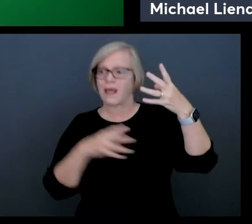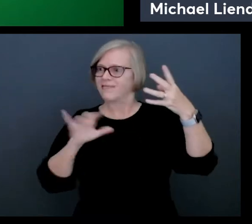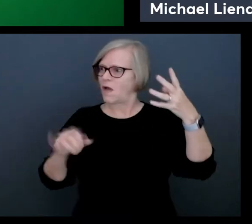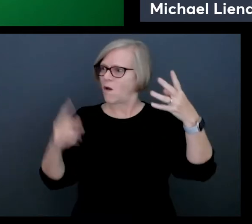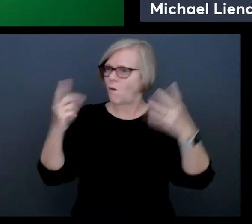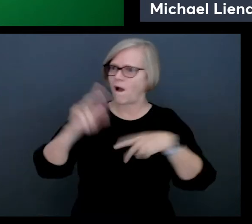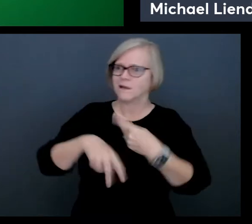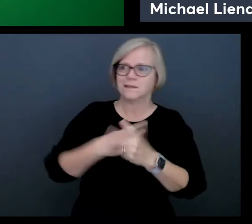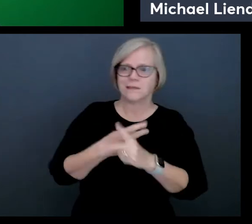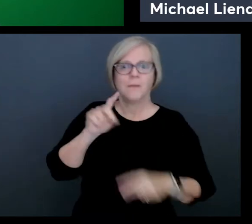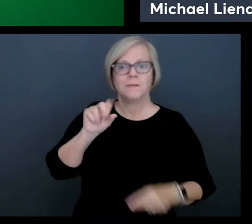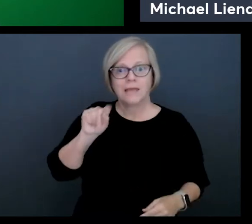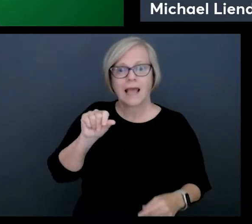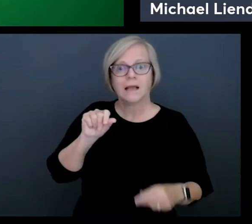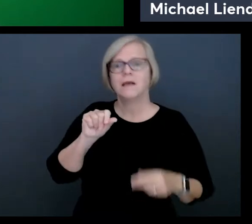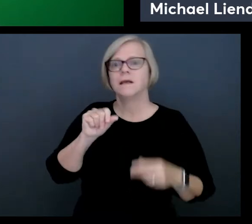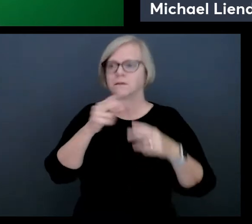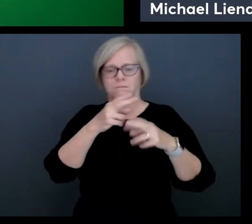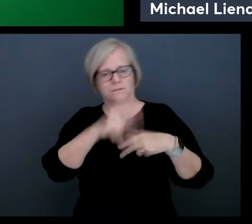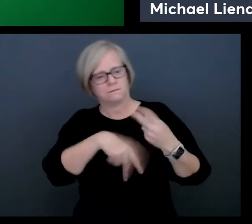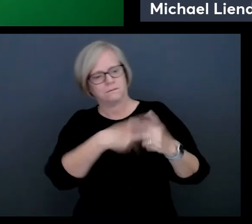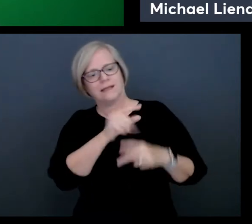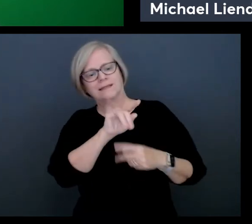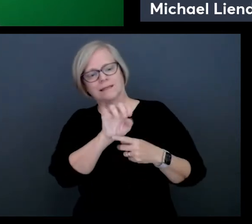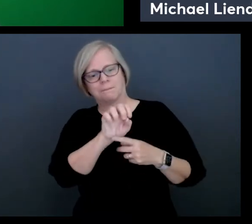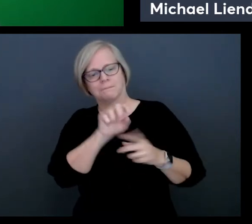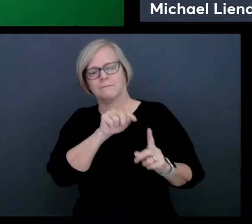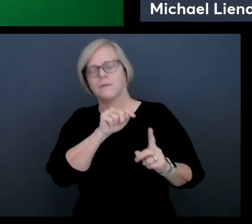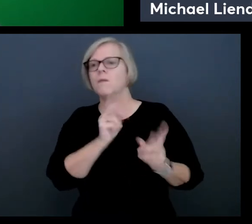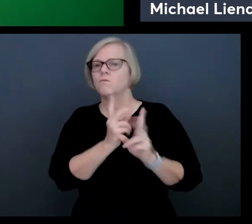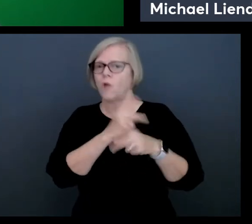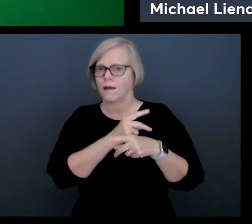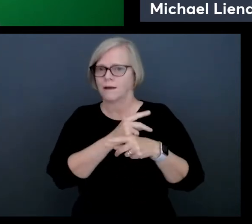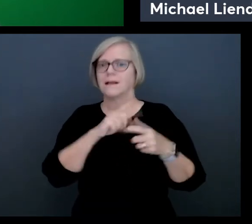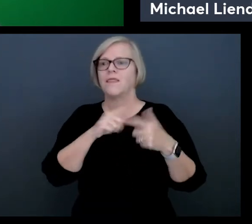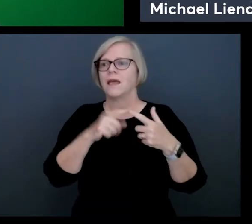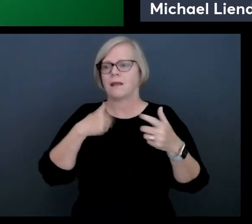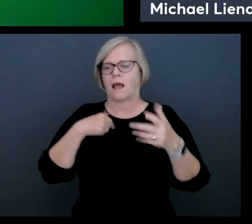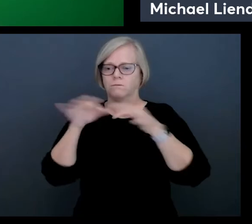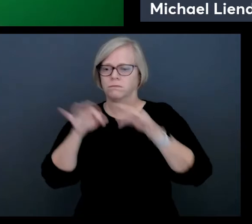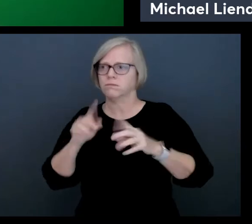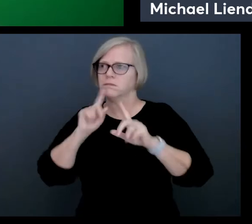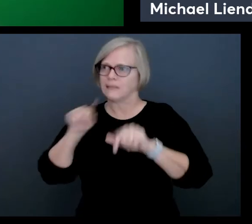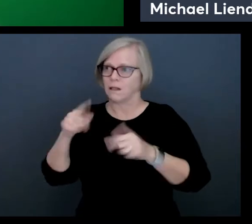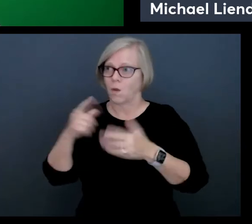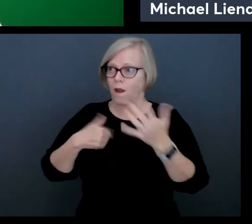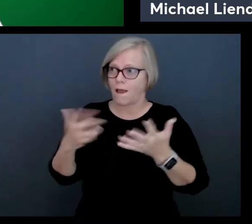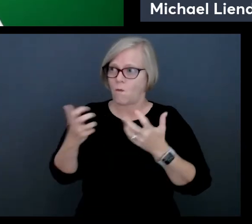So that is a type of data and I literally just say type product. From there, I declare my fields,